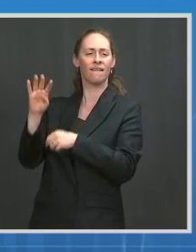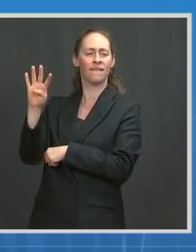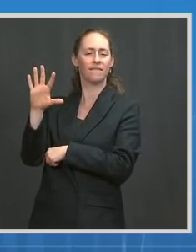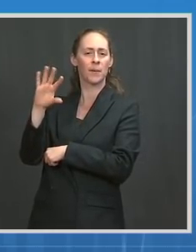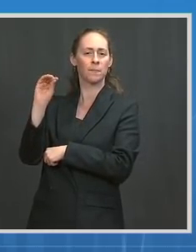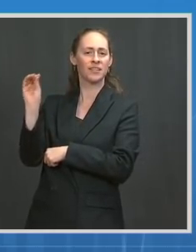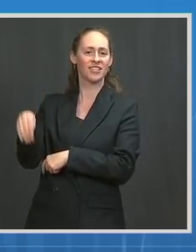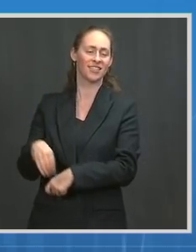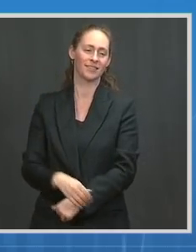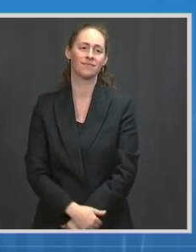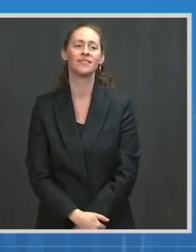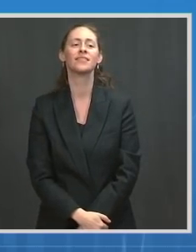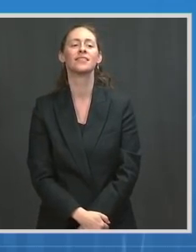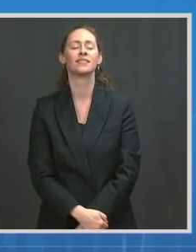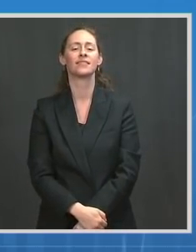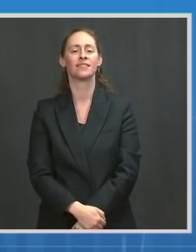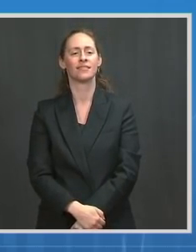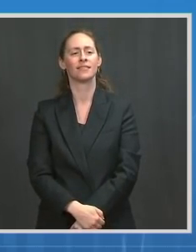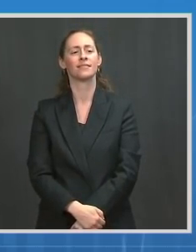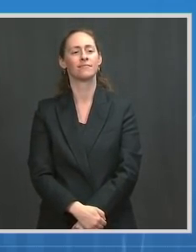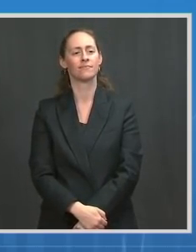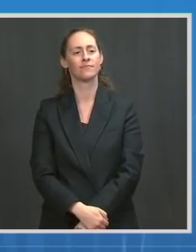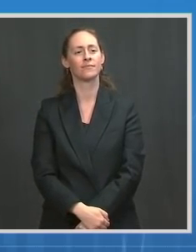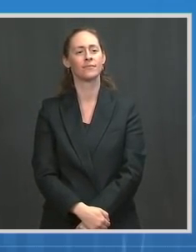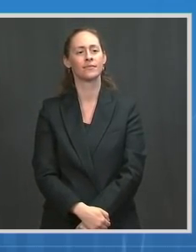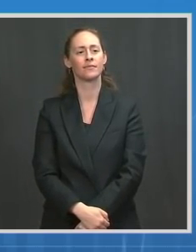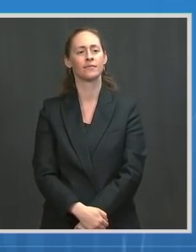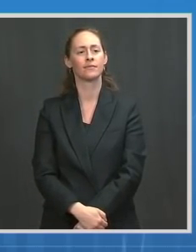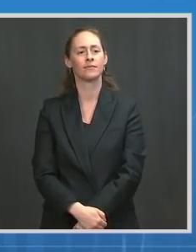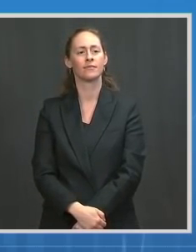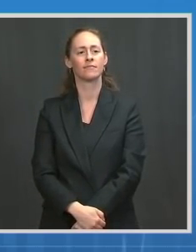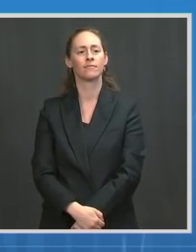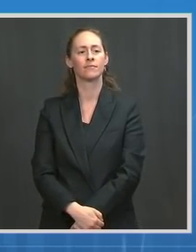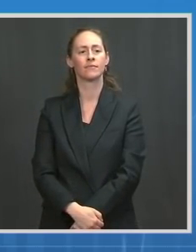a full 12 percent of adults have become newly vaccinated.